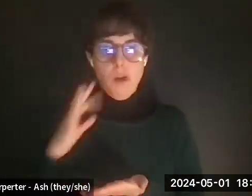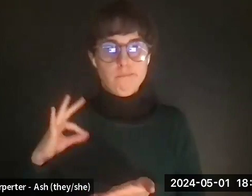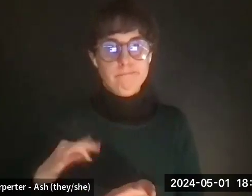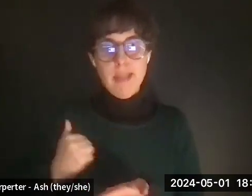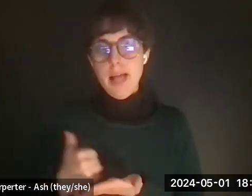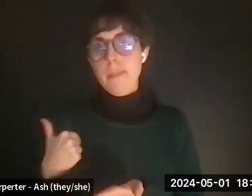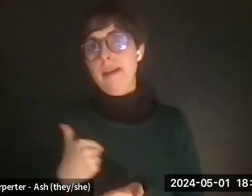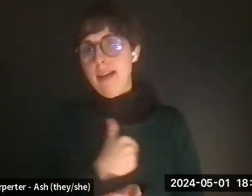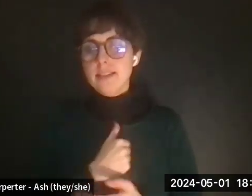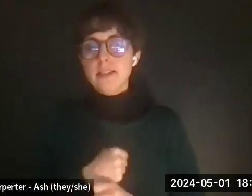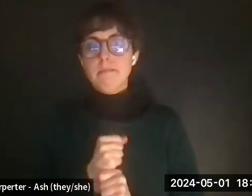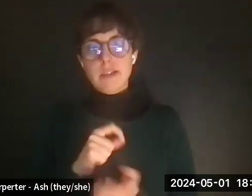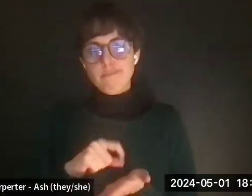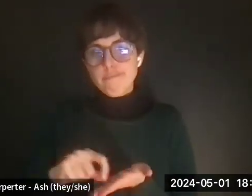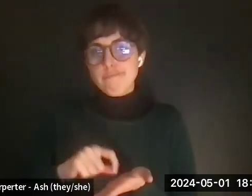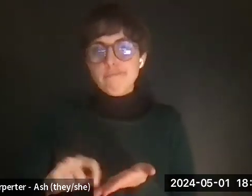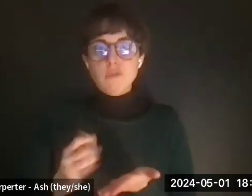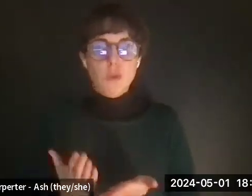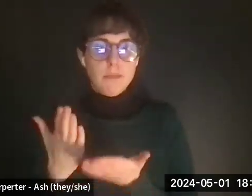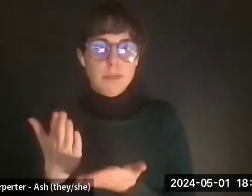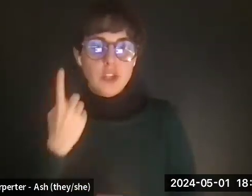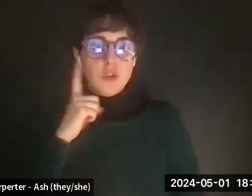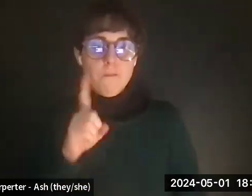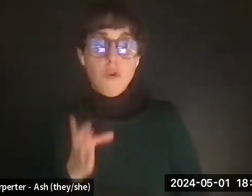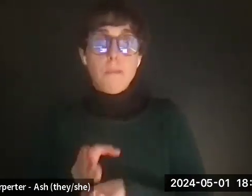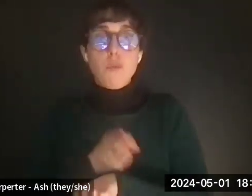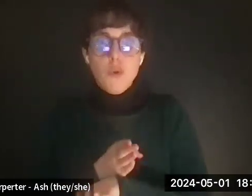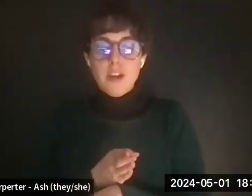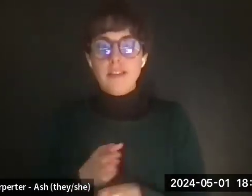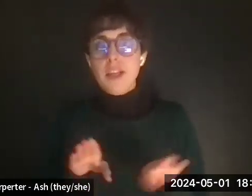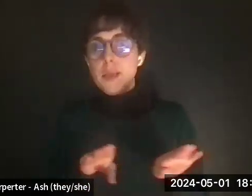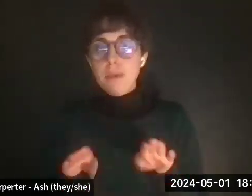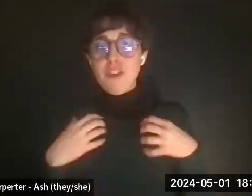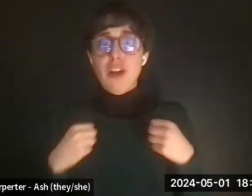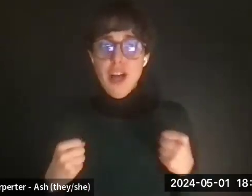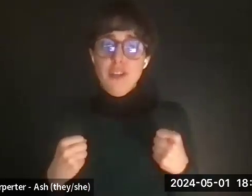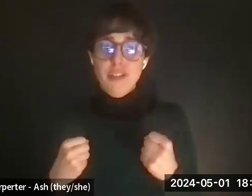for improving the behavioral health licensing process. And again, we have that one more listening session tomorrow